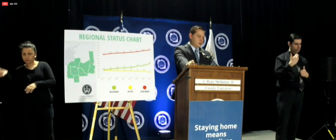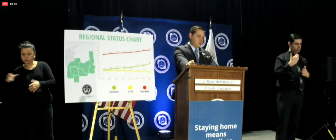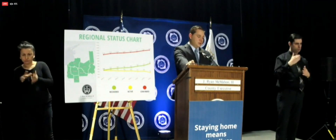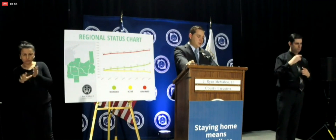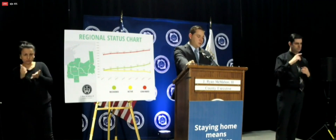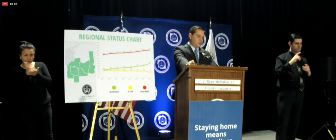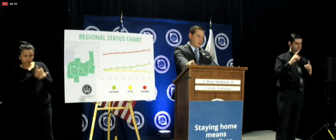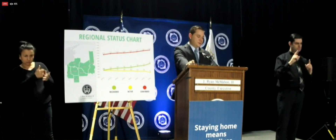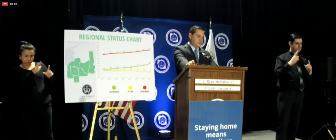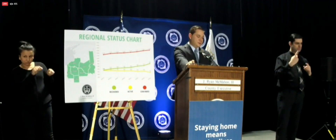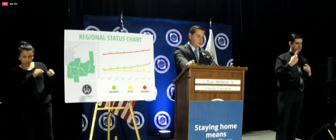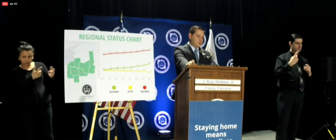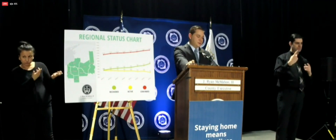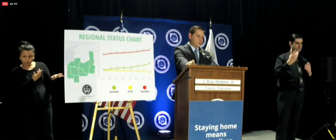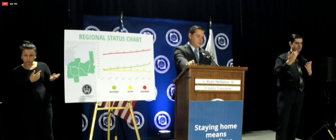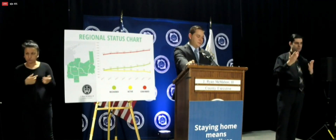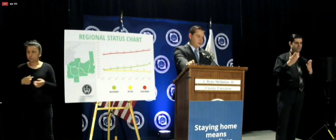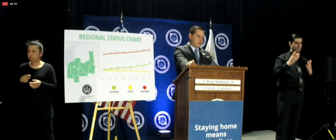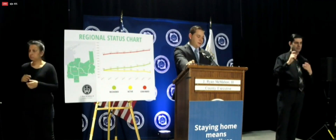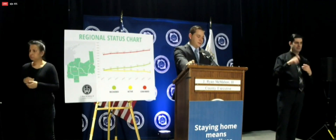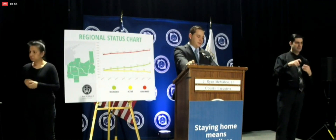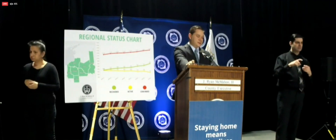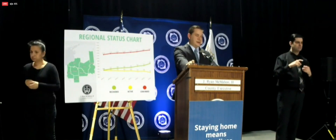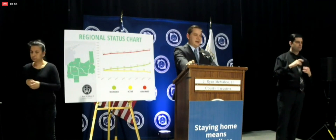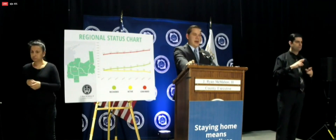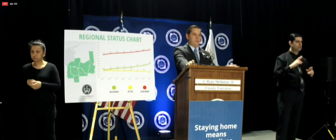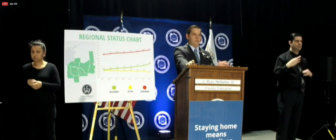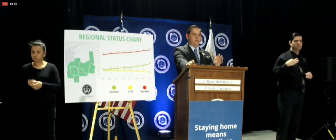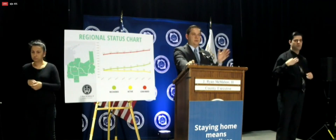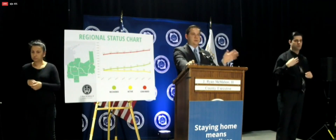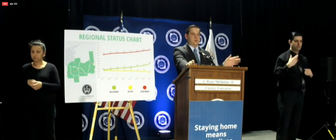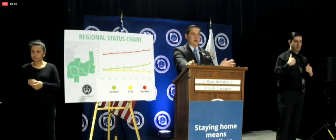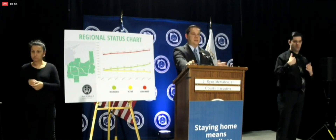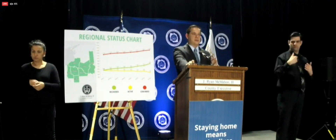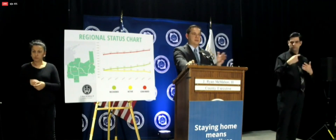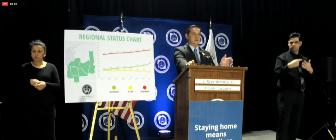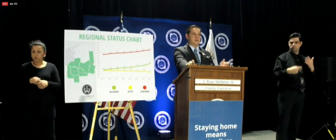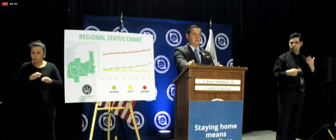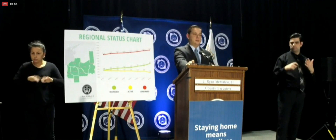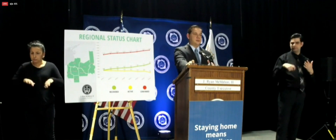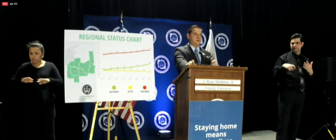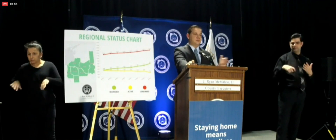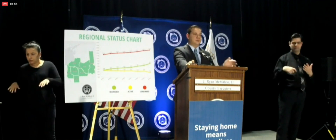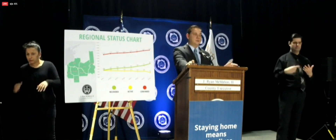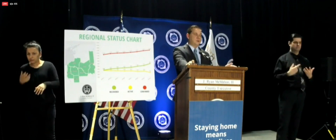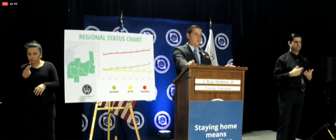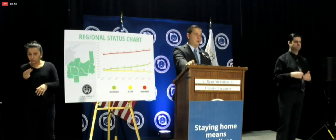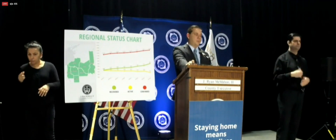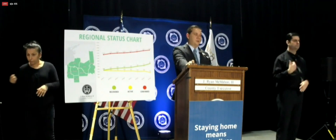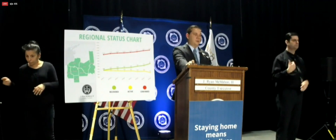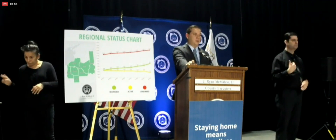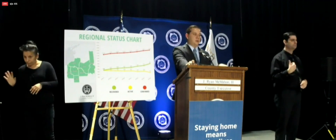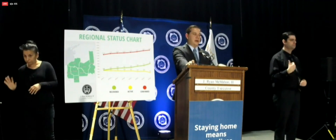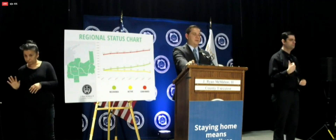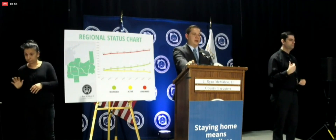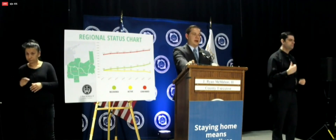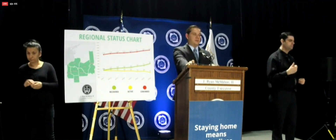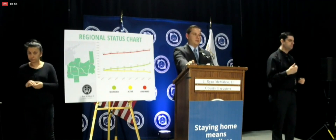A DIFFERENT WAY? YOU KNOW, IT'S -- THERE'S VARIOUS THINGS THAT HAPPEN